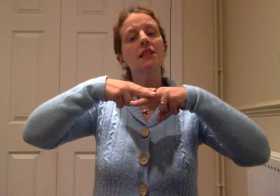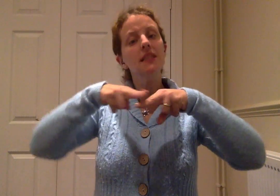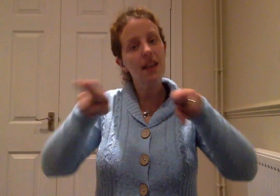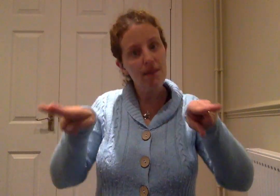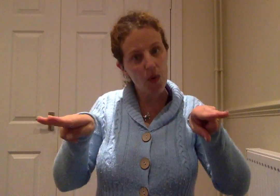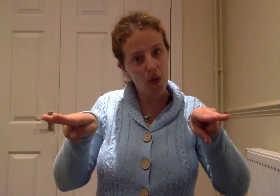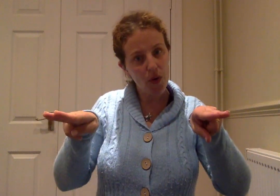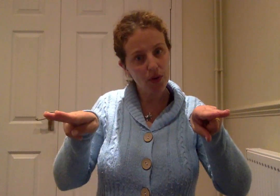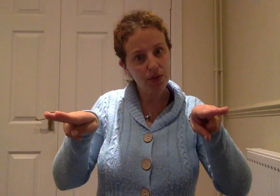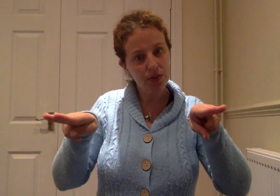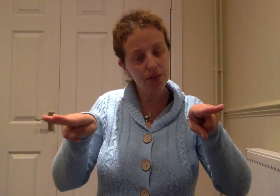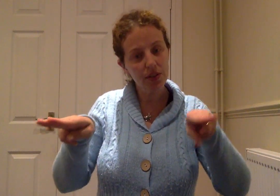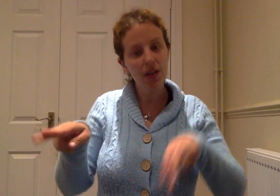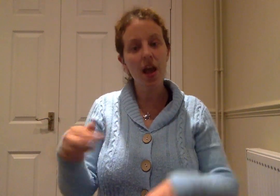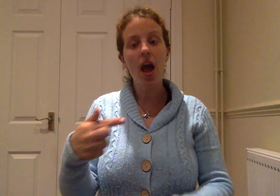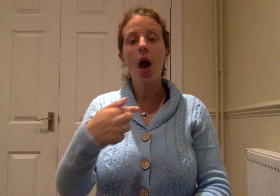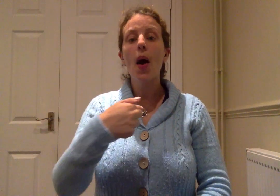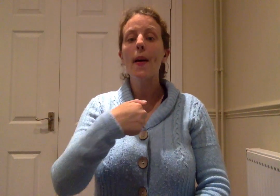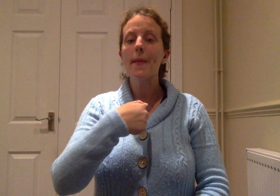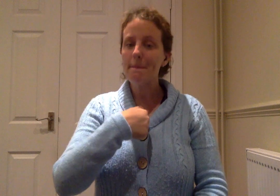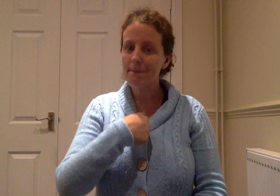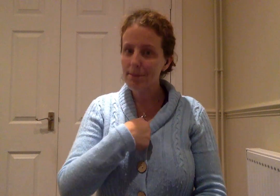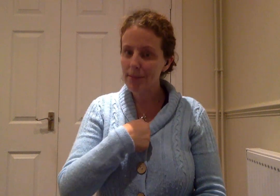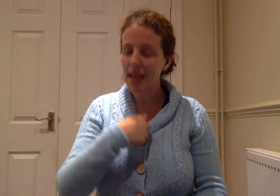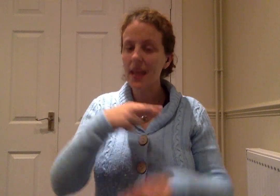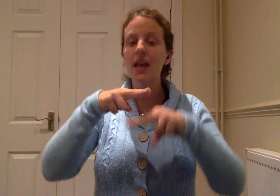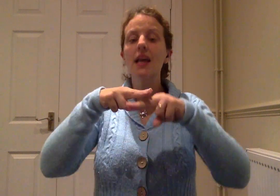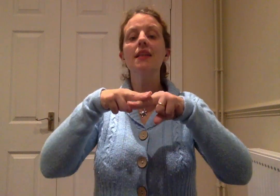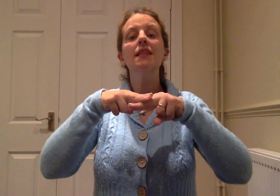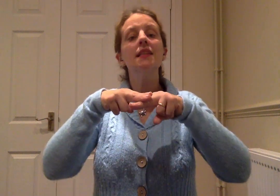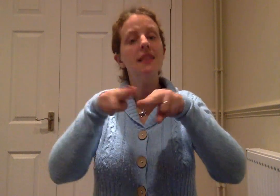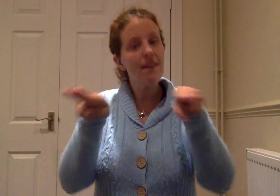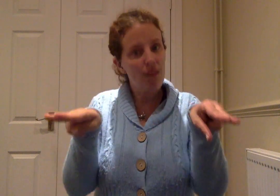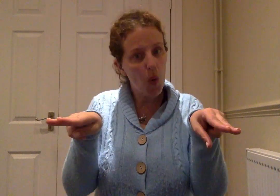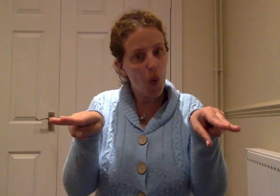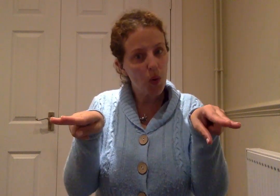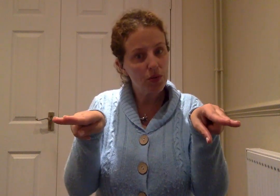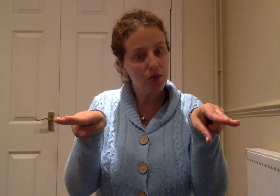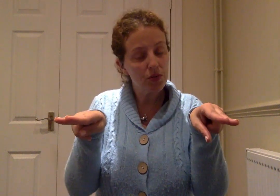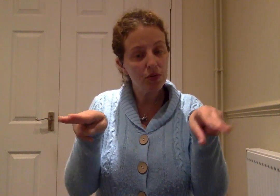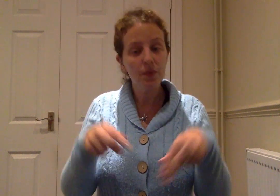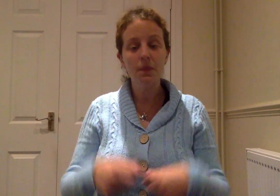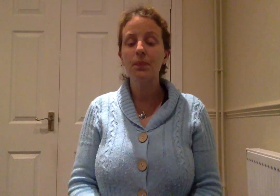Me divorced.